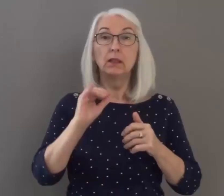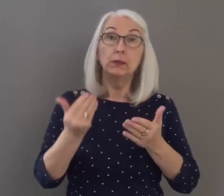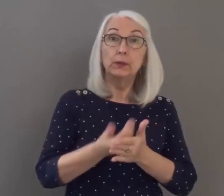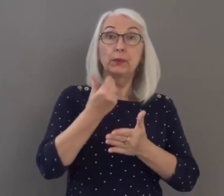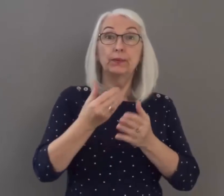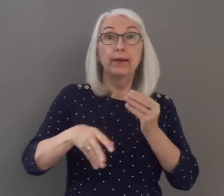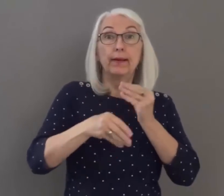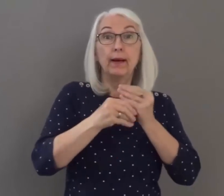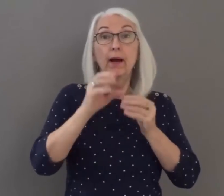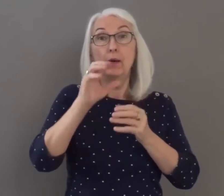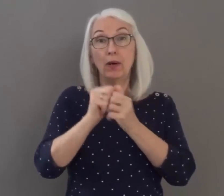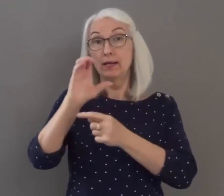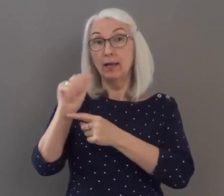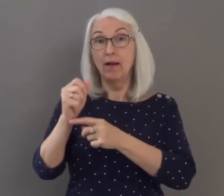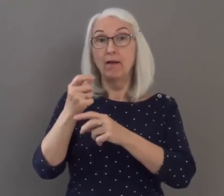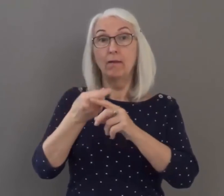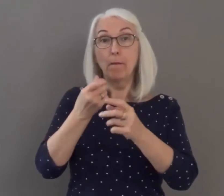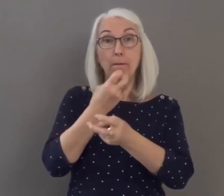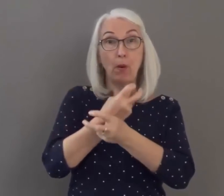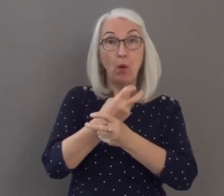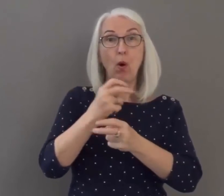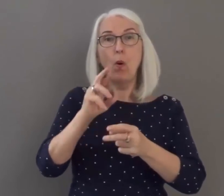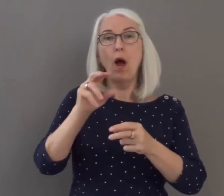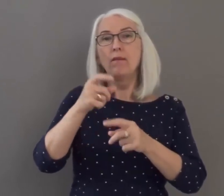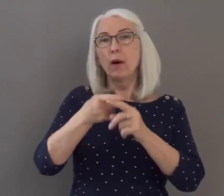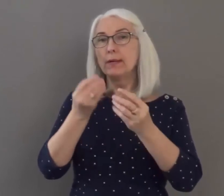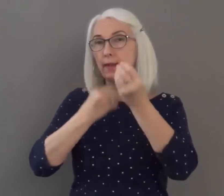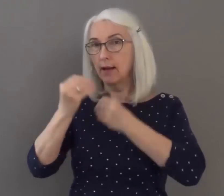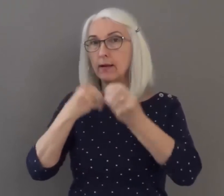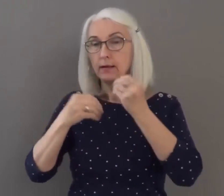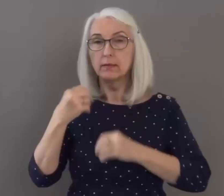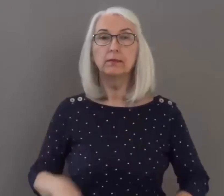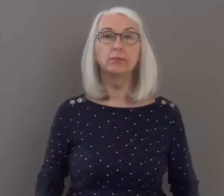It is renewed with calcium from bone or from the diet.